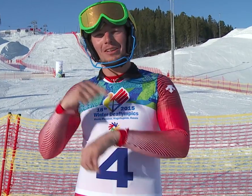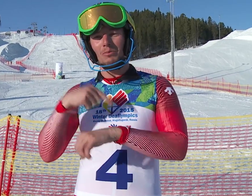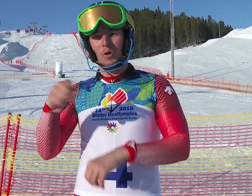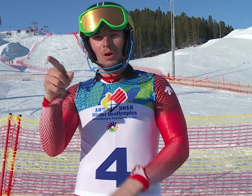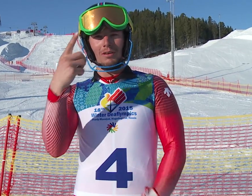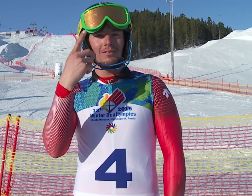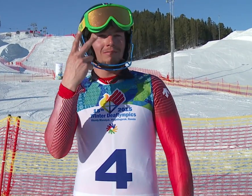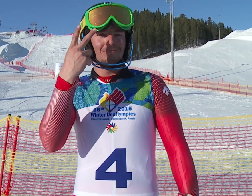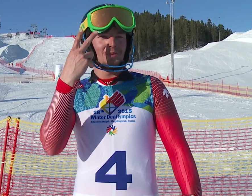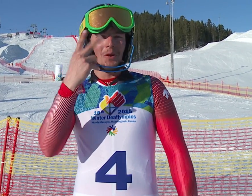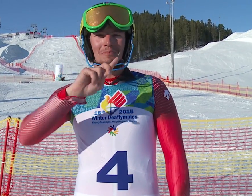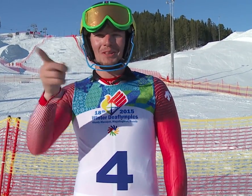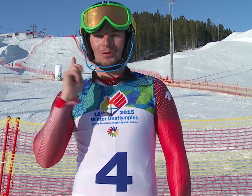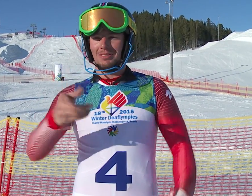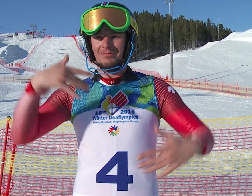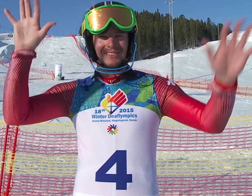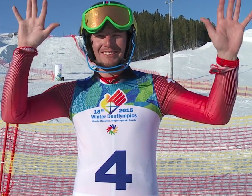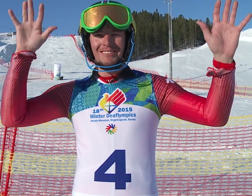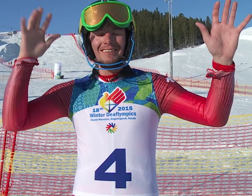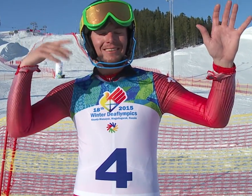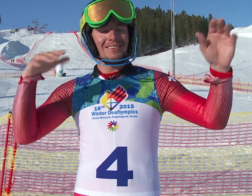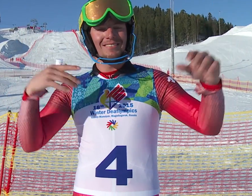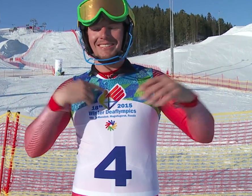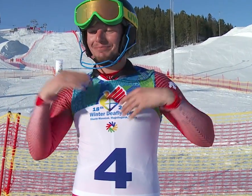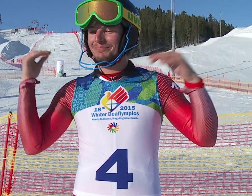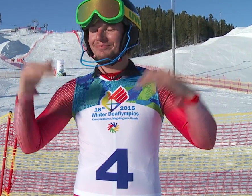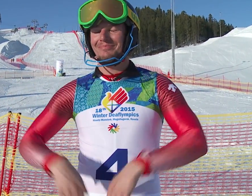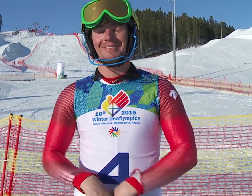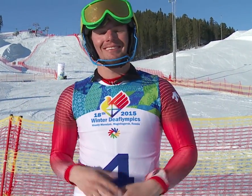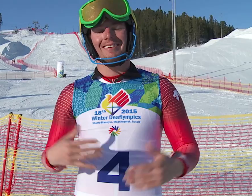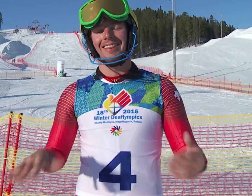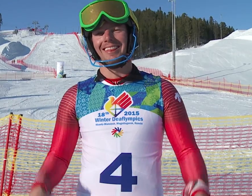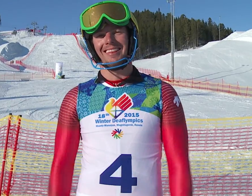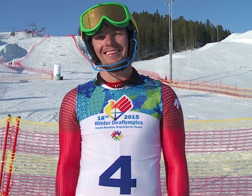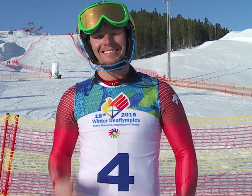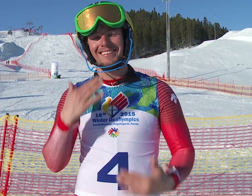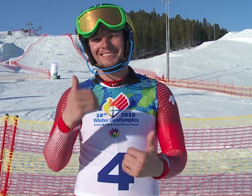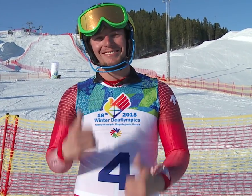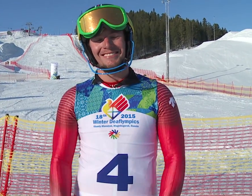8 years is a long wait for 2 minutes! That's it! I'm done! Wow! I'm exhausted! Thank you!